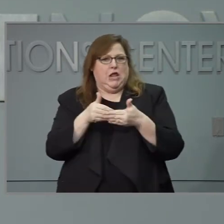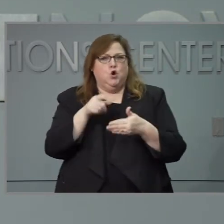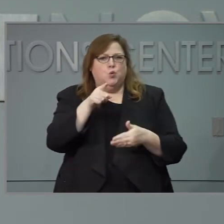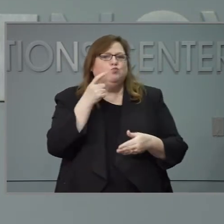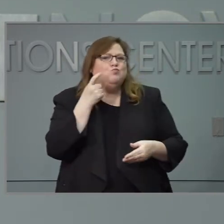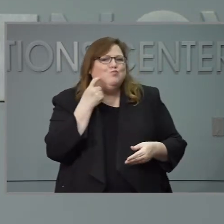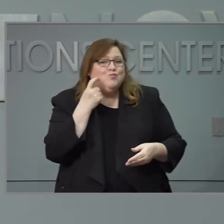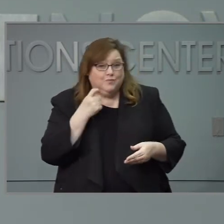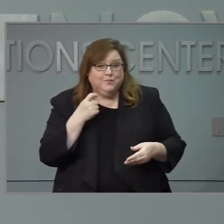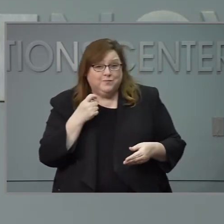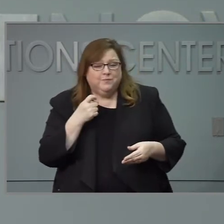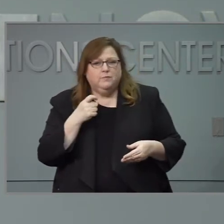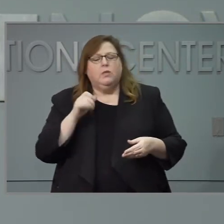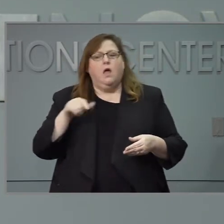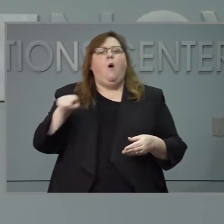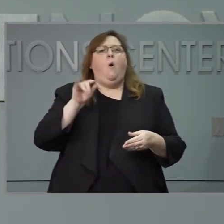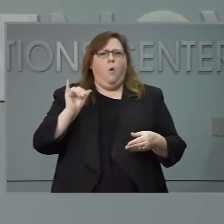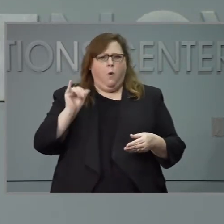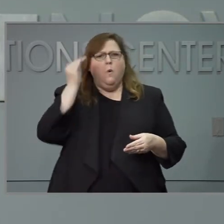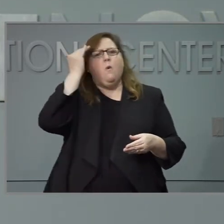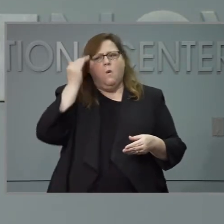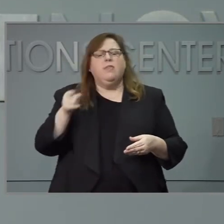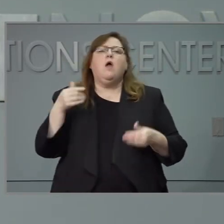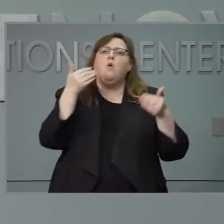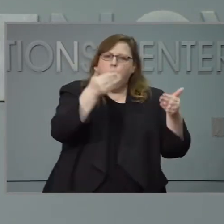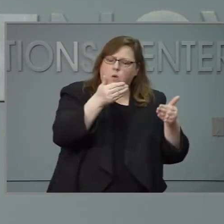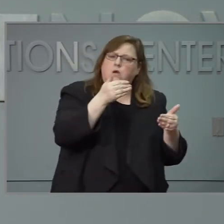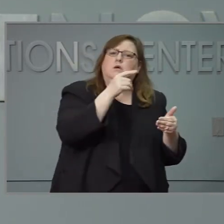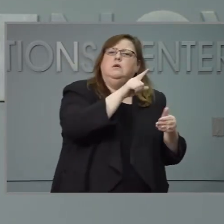NIÑOS TIENEN QUE TENER EL DERECHO DE VOLVER AL AULA, ESTÁN